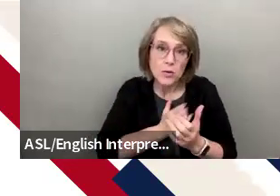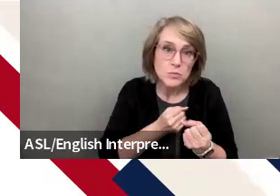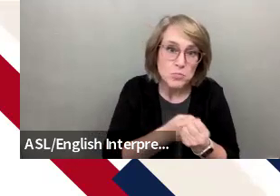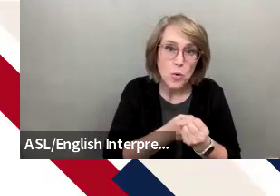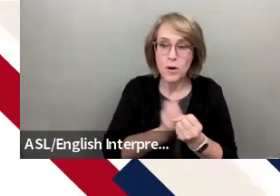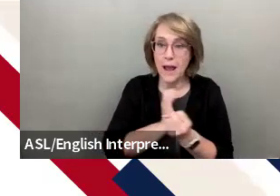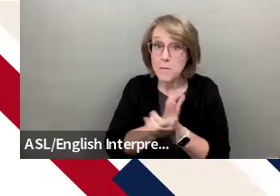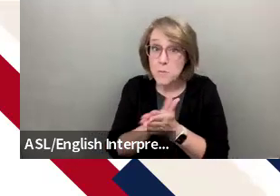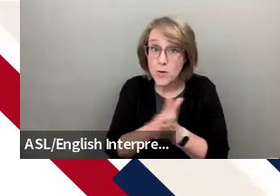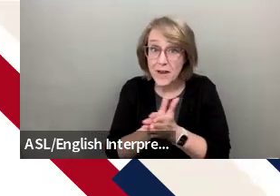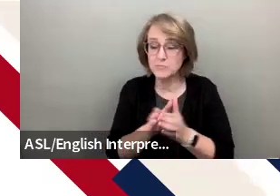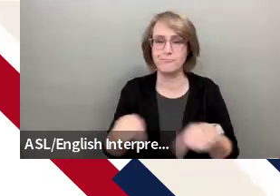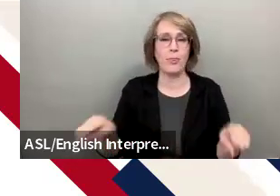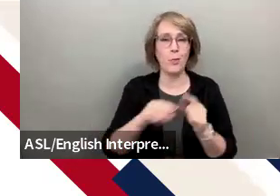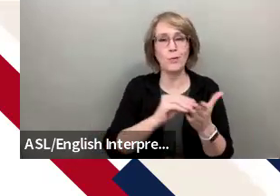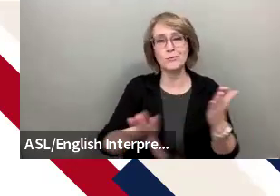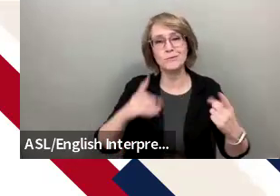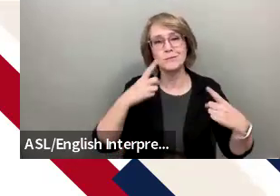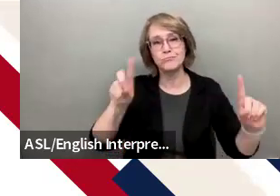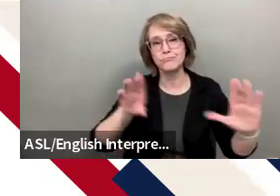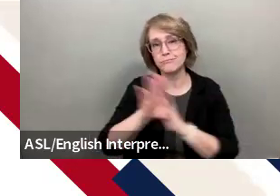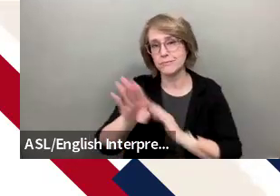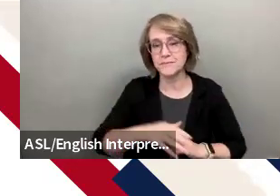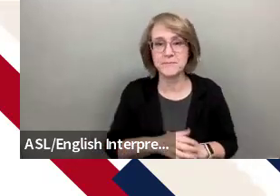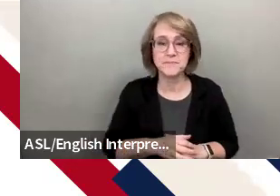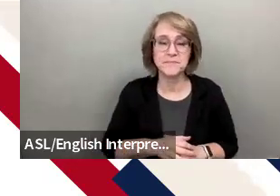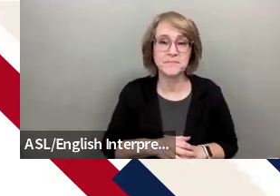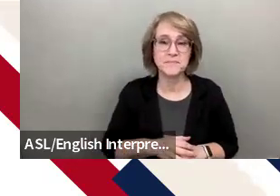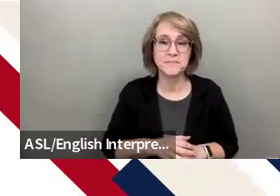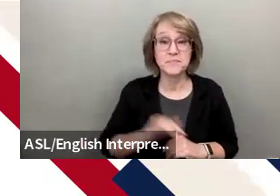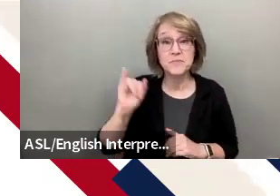CAN ACCOMPLISH ANYTHING. THE JOB AIDS AND ACCOMMODATIONS THAT WE DEVELOP ALONG